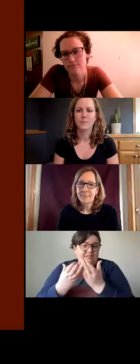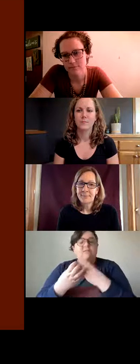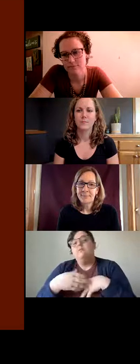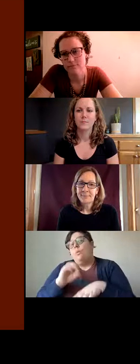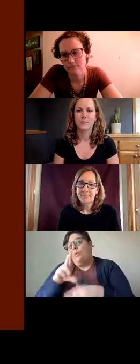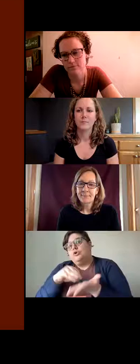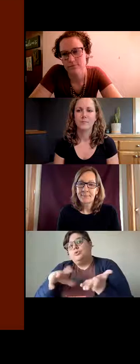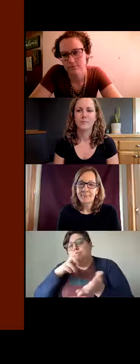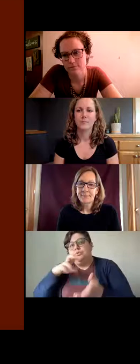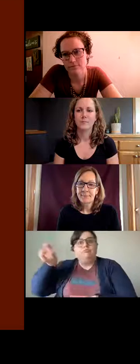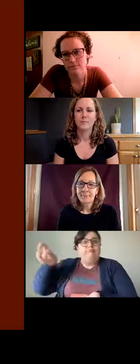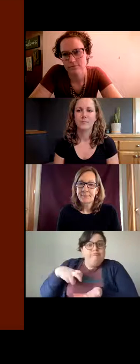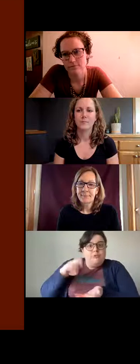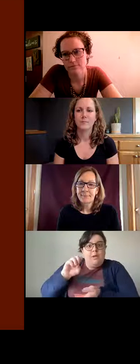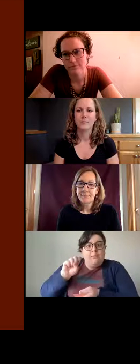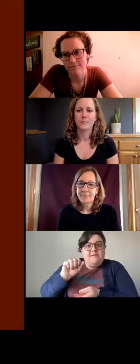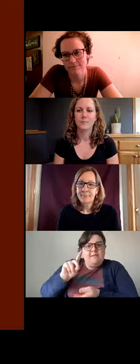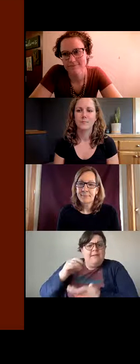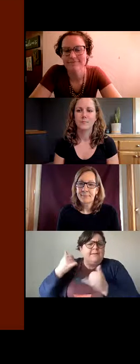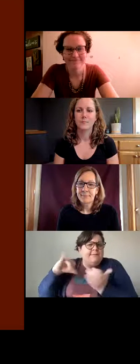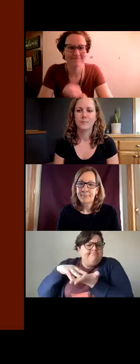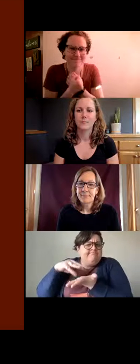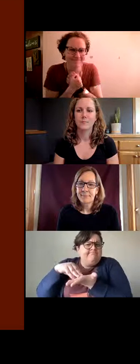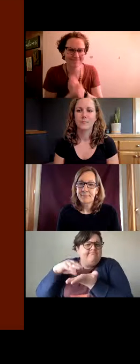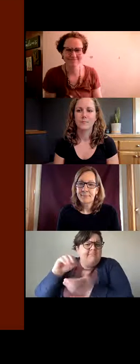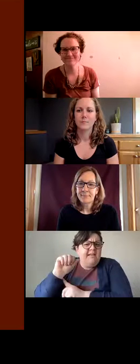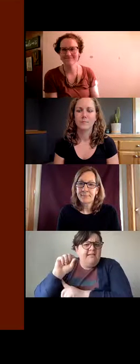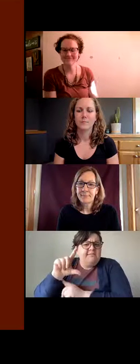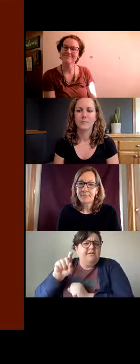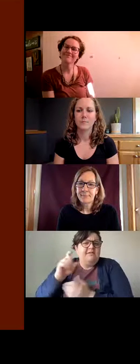for students that take mainstream classes or students that transfer to MSAD and they're